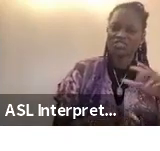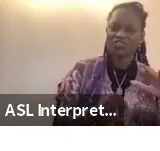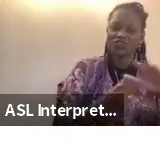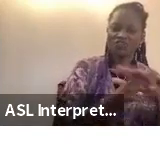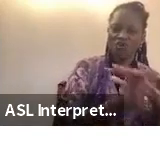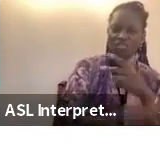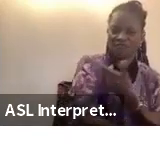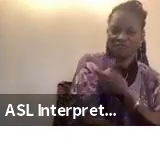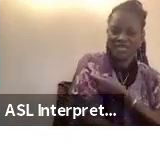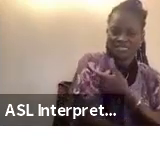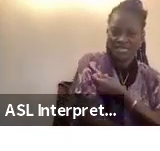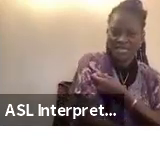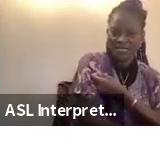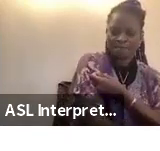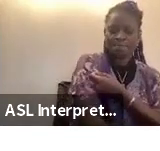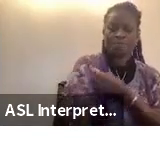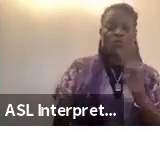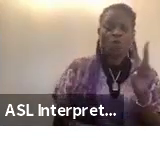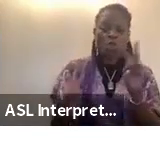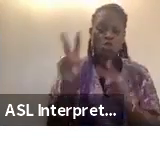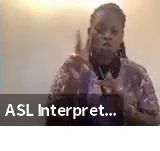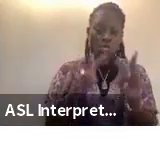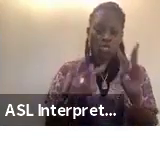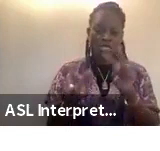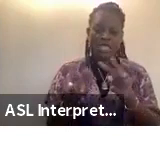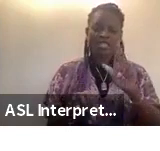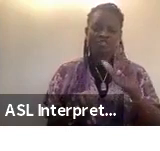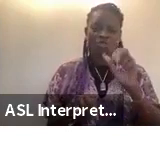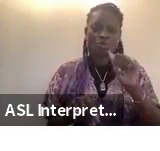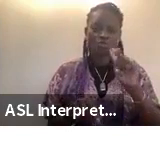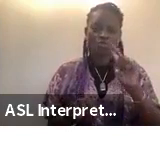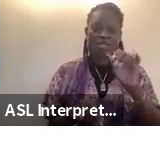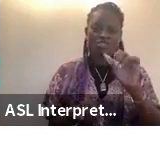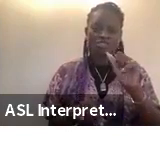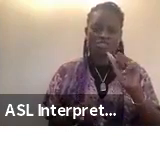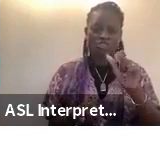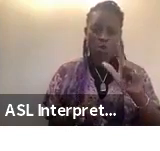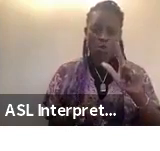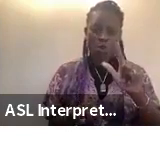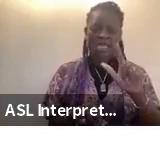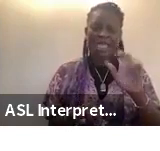Looking at key suites by racial ethnic group in the past 60 days.